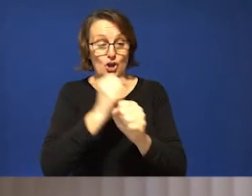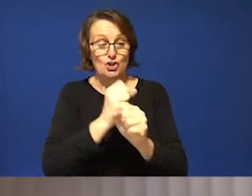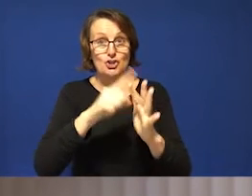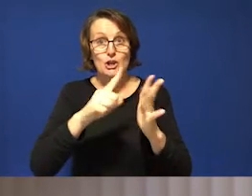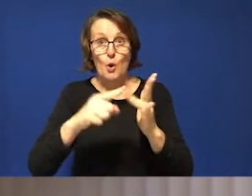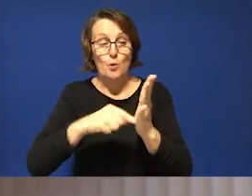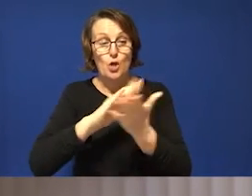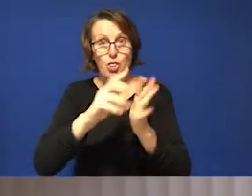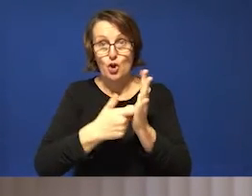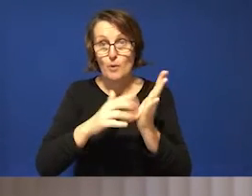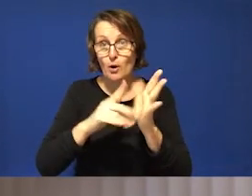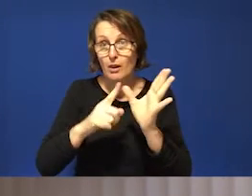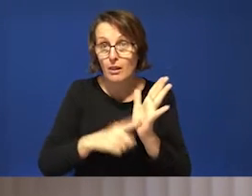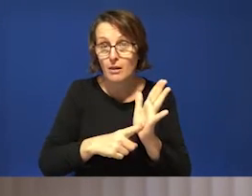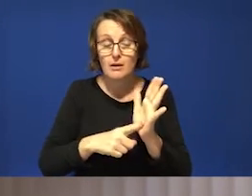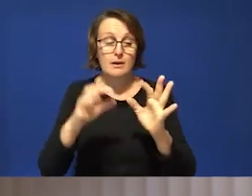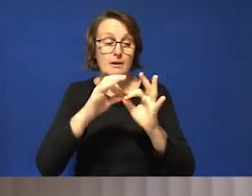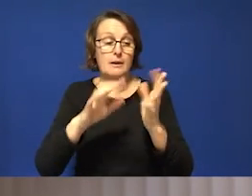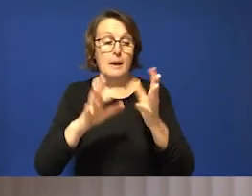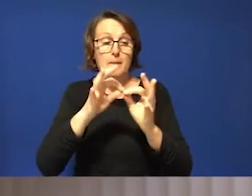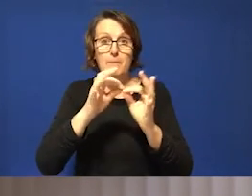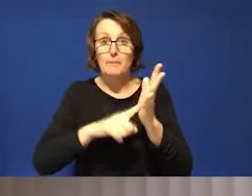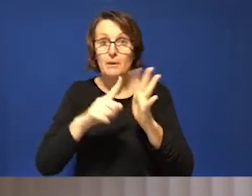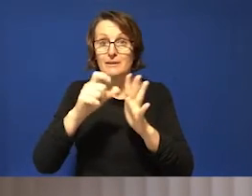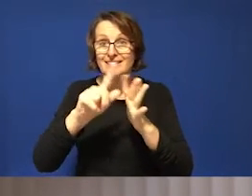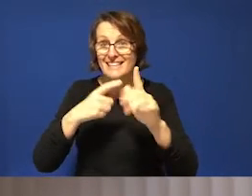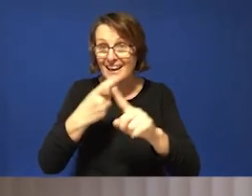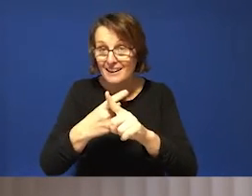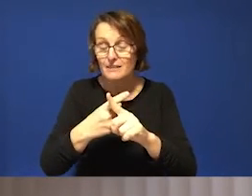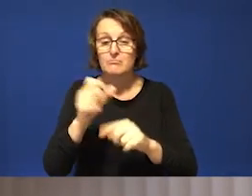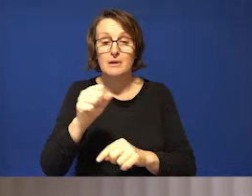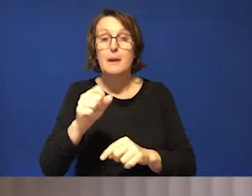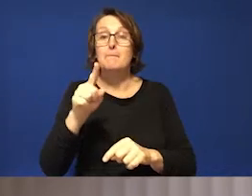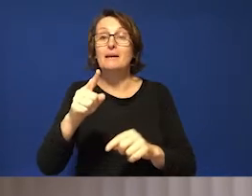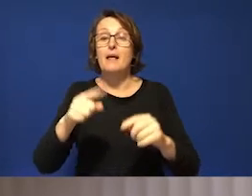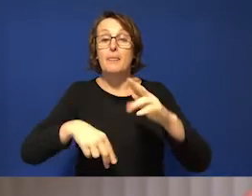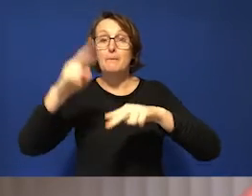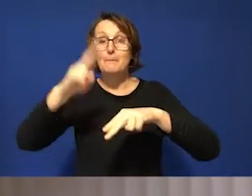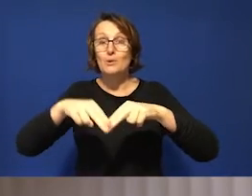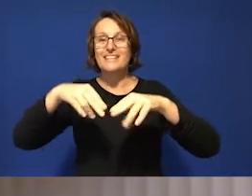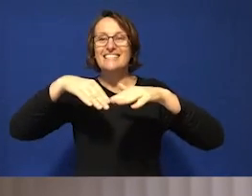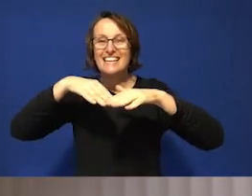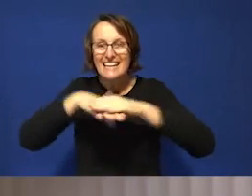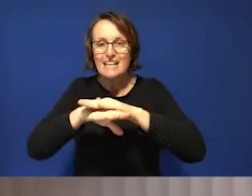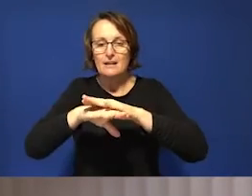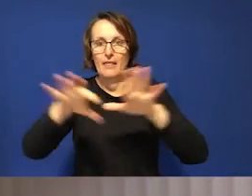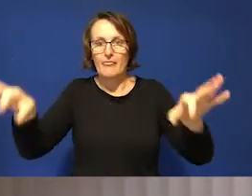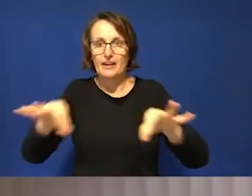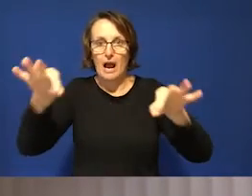Well, the geothermal, the BubbleDeck itself, but also the fact that the building is nested in the garden.